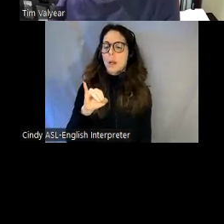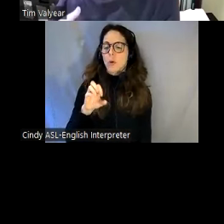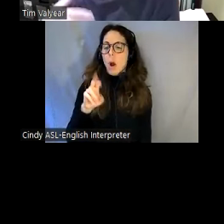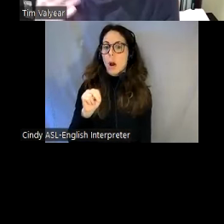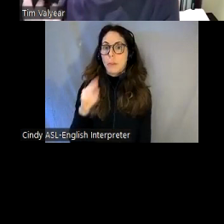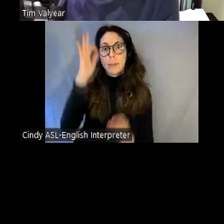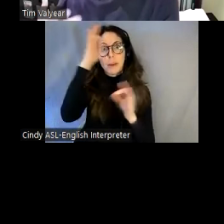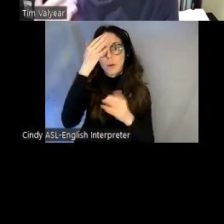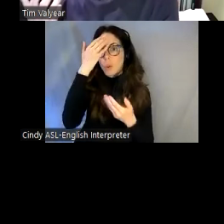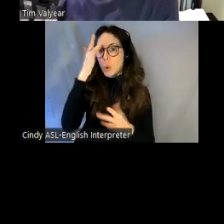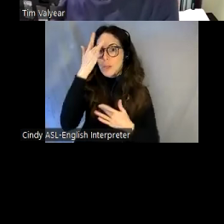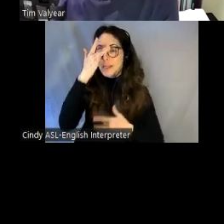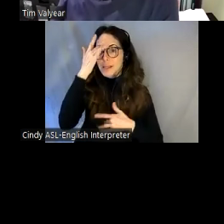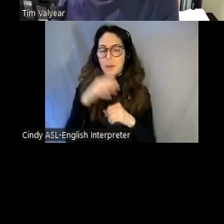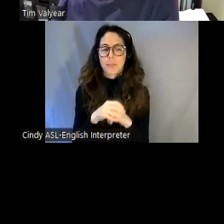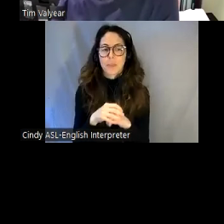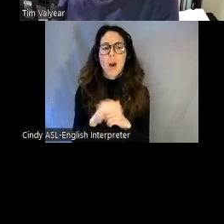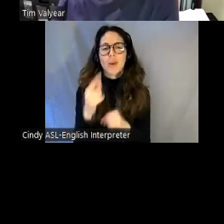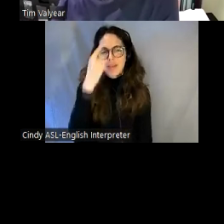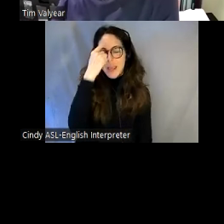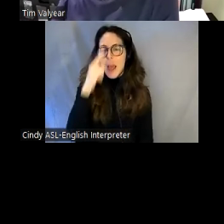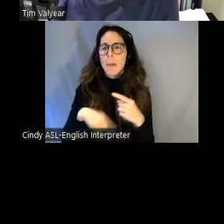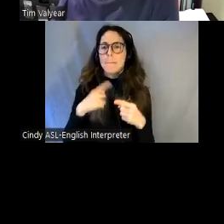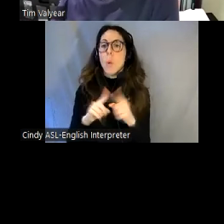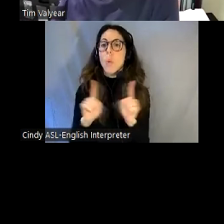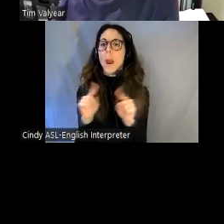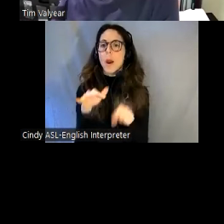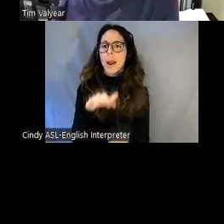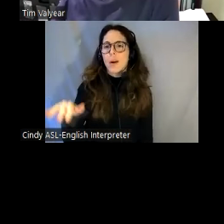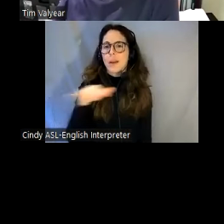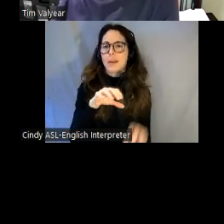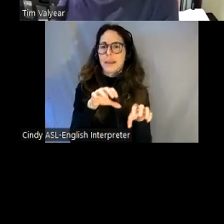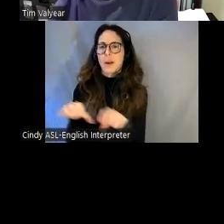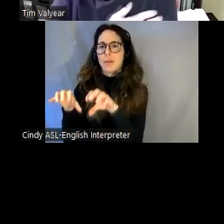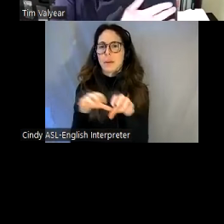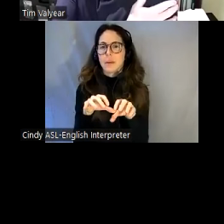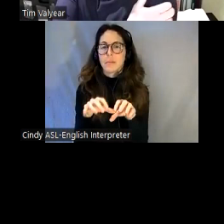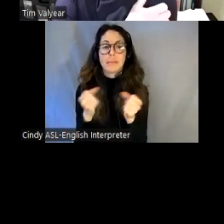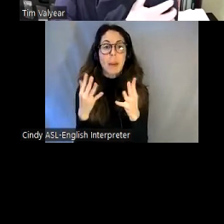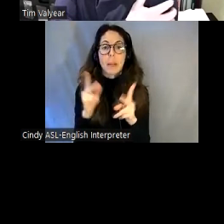less than 15 minutes. Remember, somebody with Omicron could be asymptomatic and have it. And the